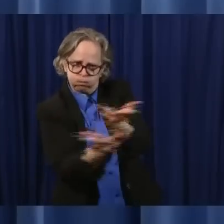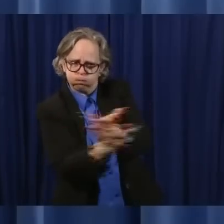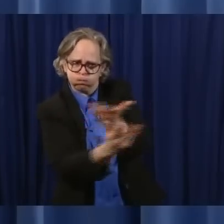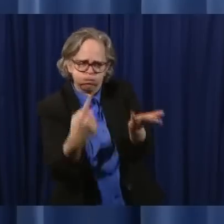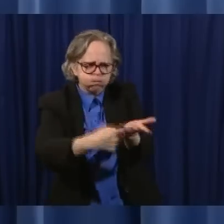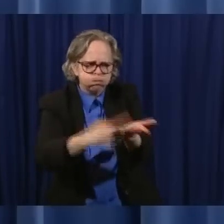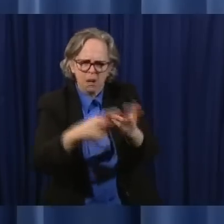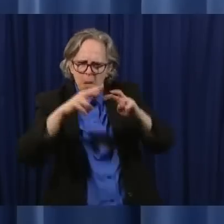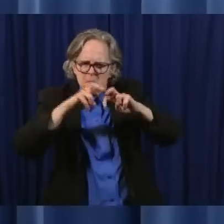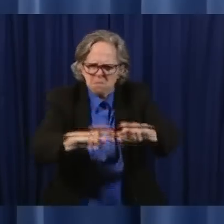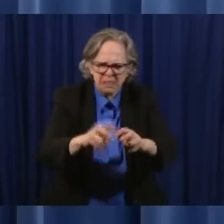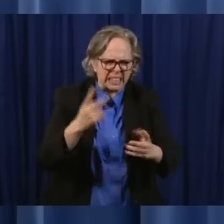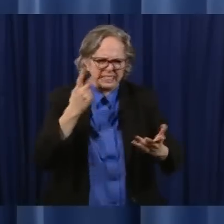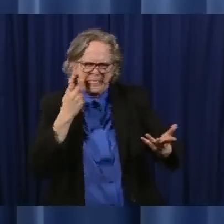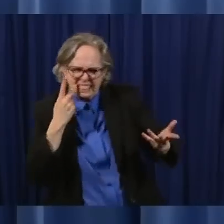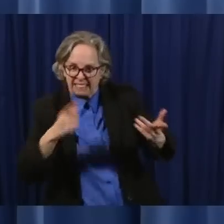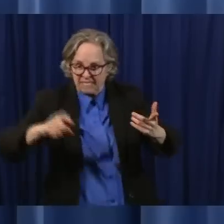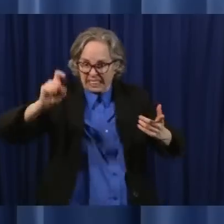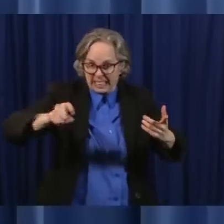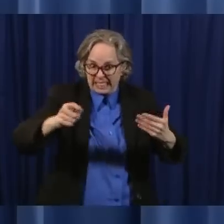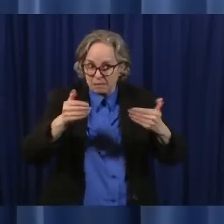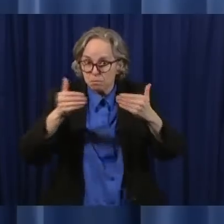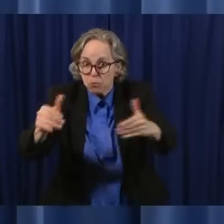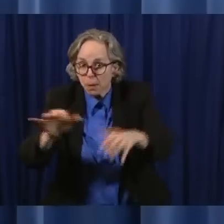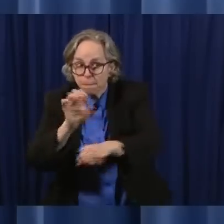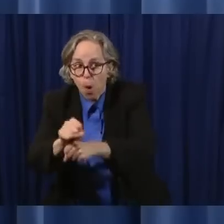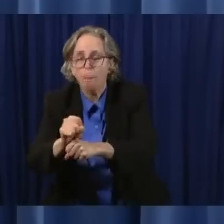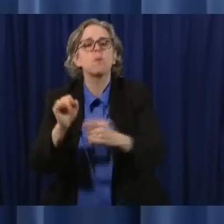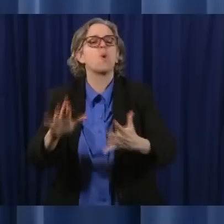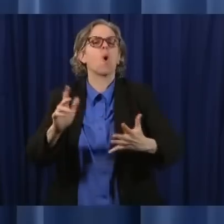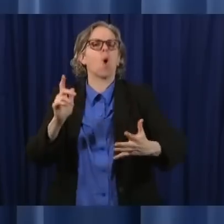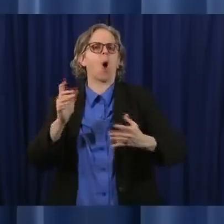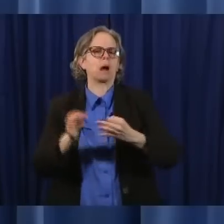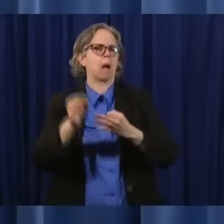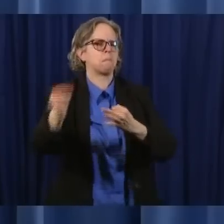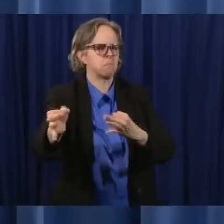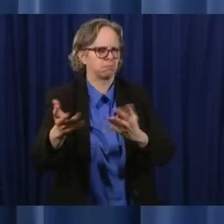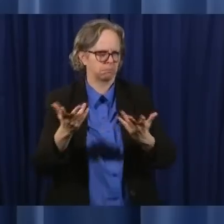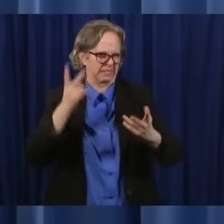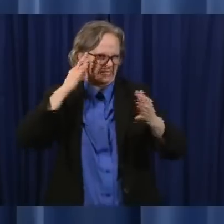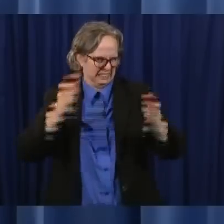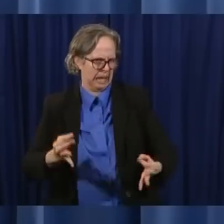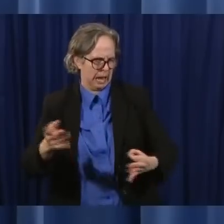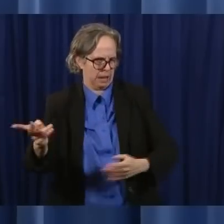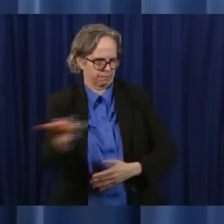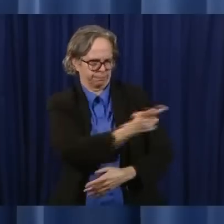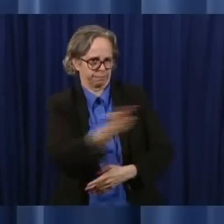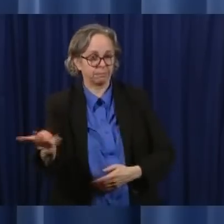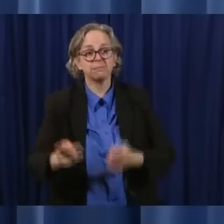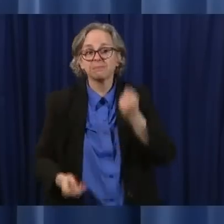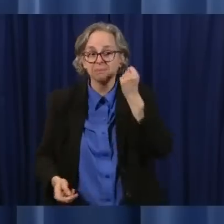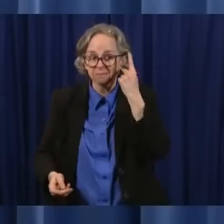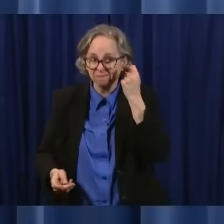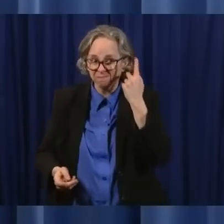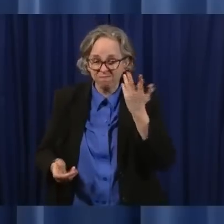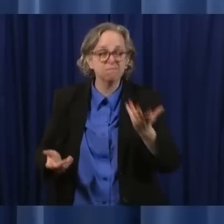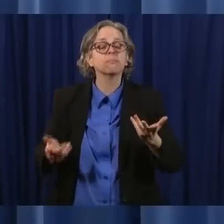CEDRIC SURGERIES THAT WERE POSTPONED. TALK WITH THE PATIENT, TO TAKE